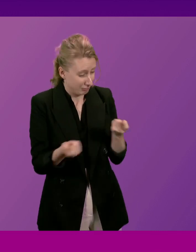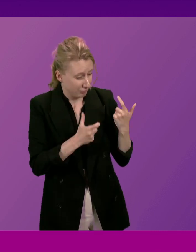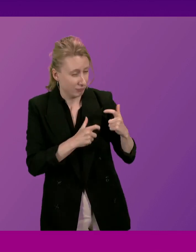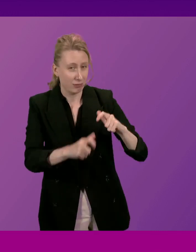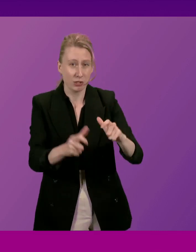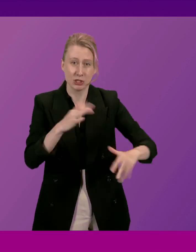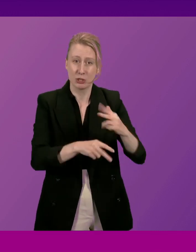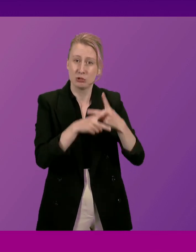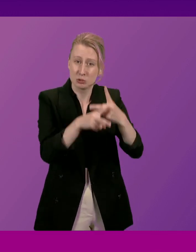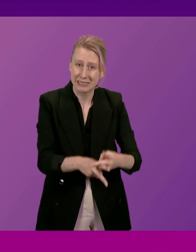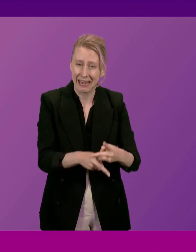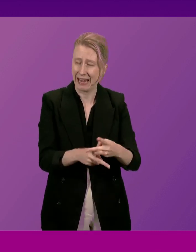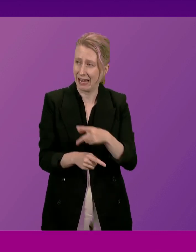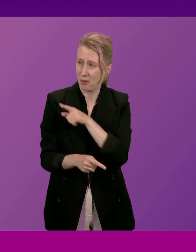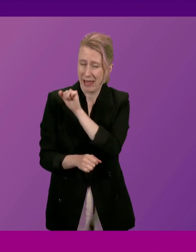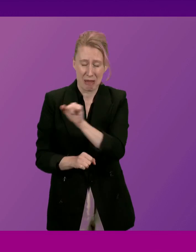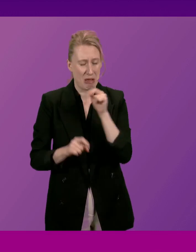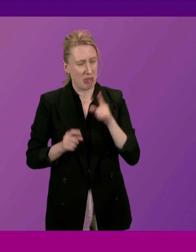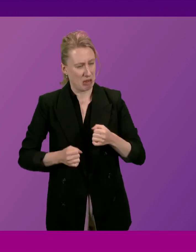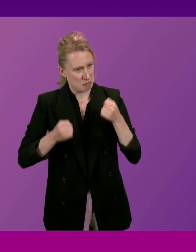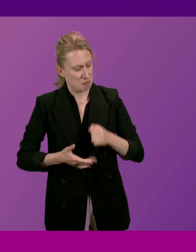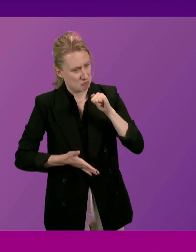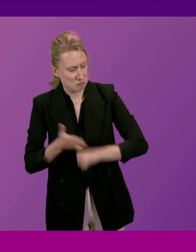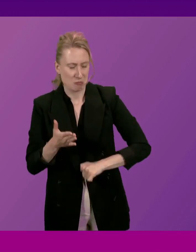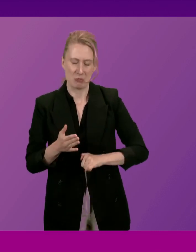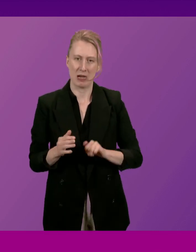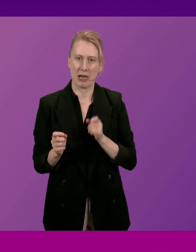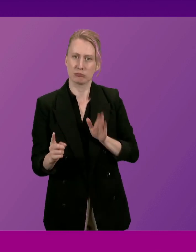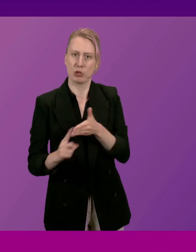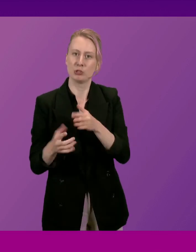with the type of hostile approach that is contained in its white paper is beyond me.